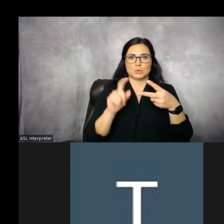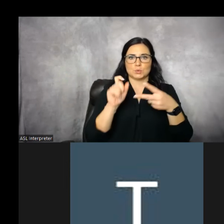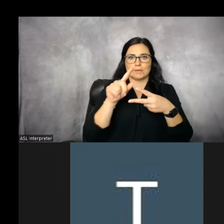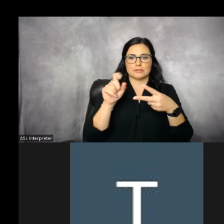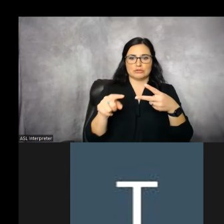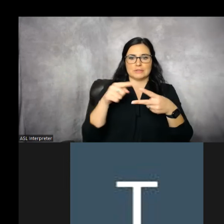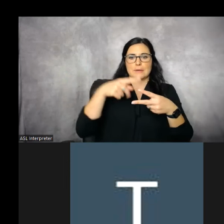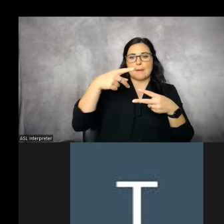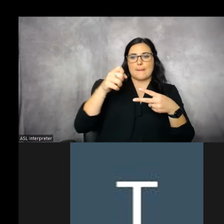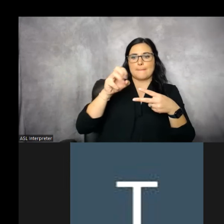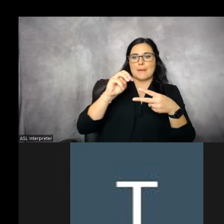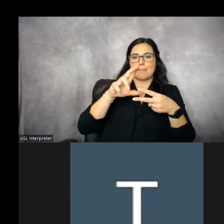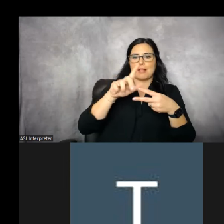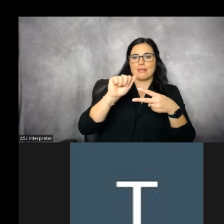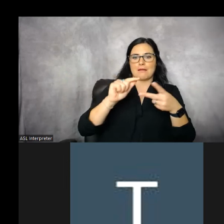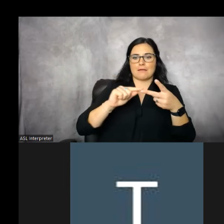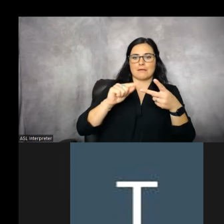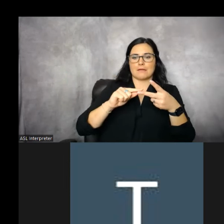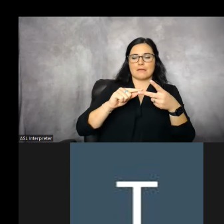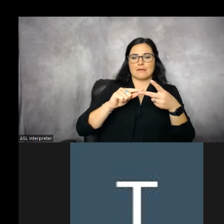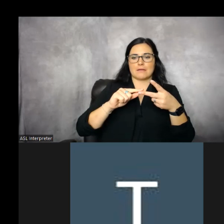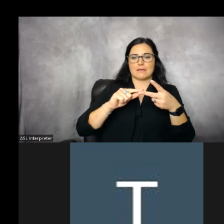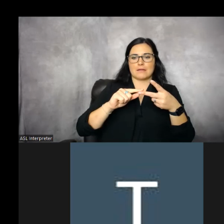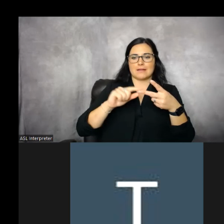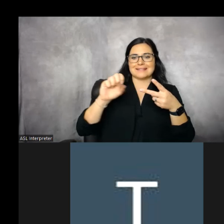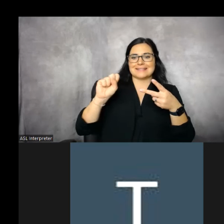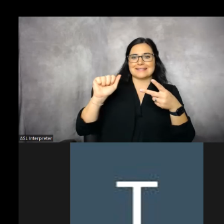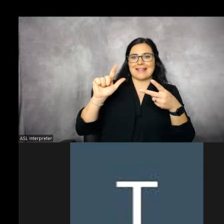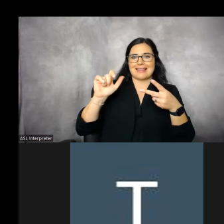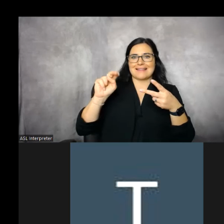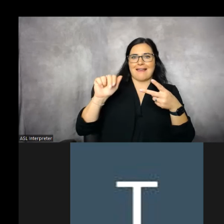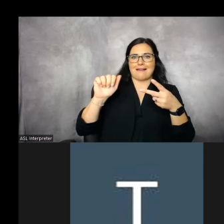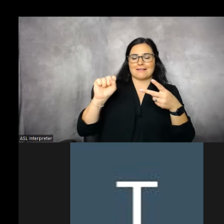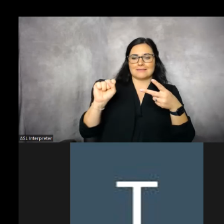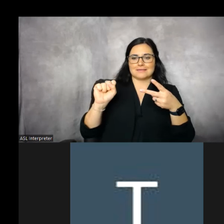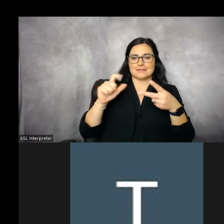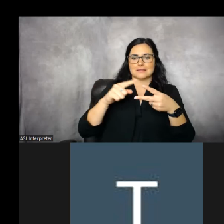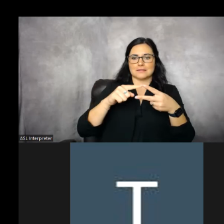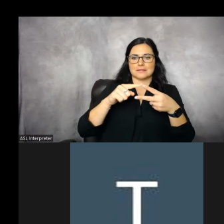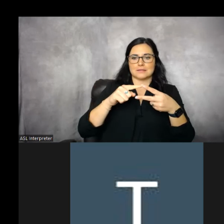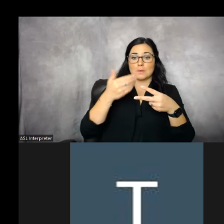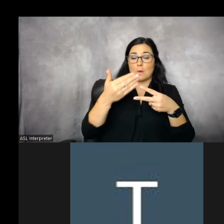One from Pamela, and then also from Rob Salinas. Pam, did you want to unmute yourself and ask your question?